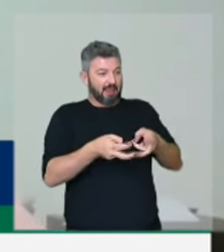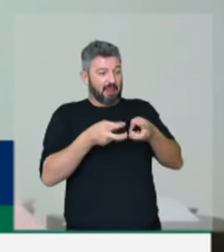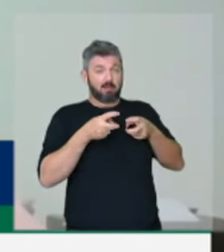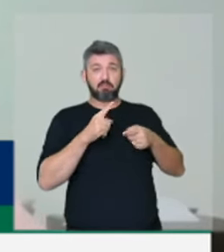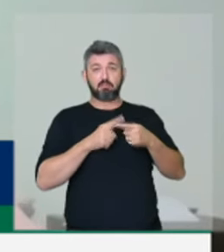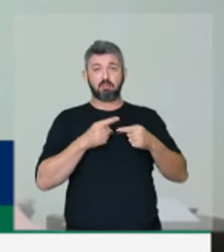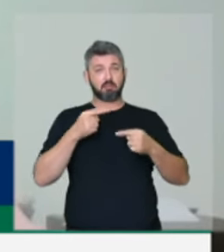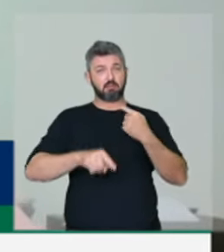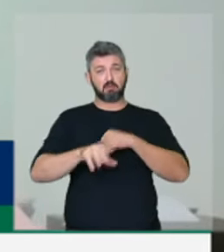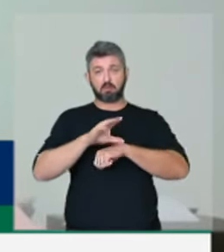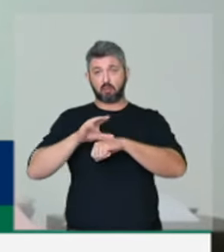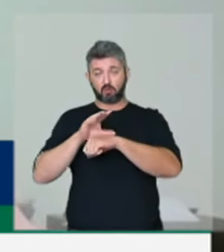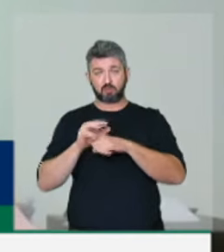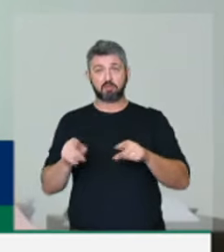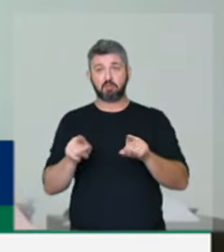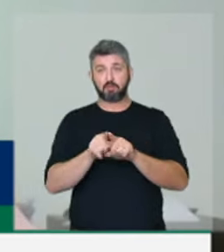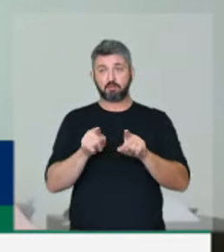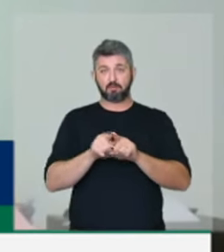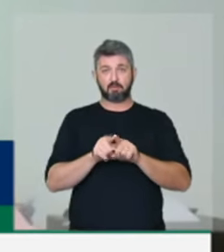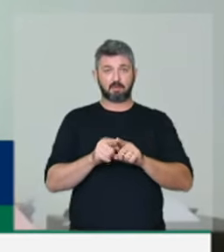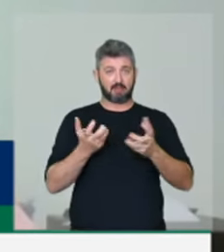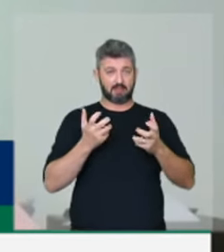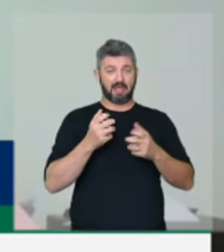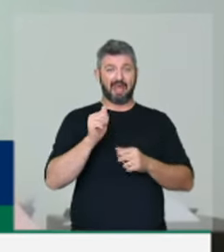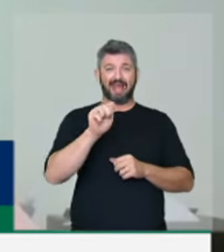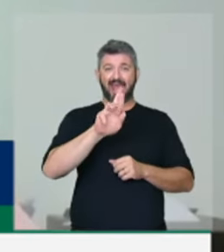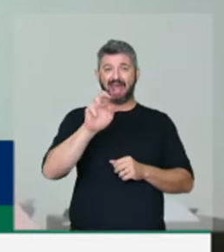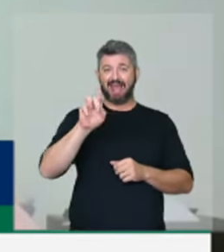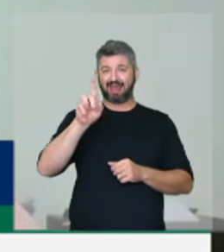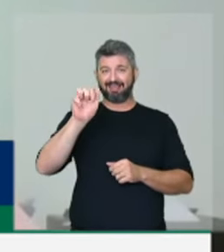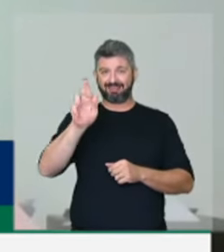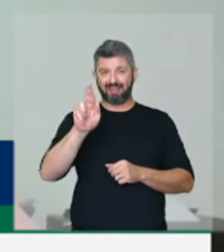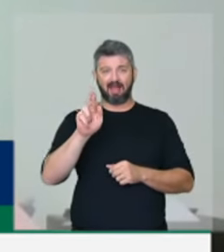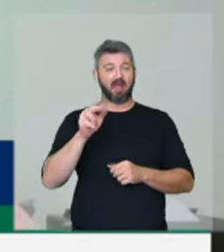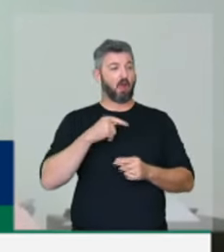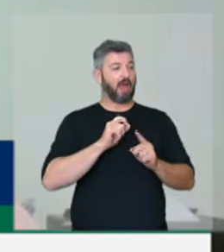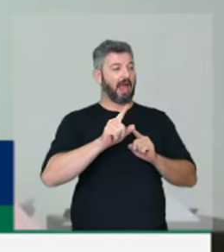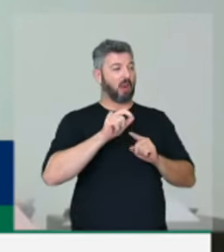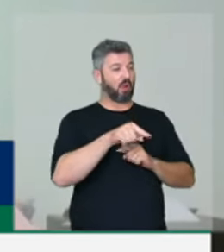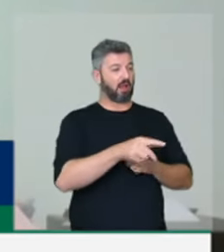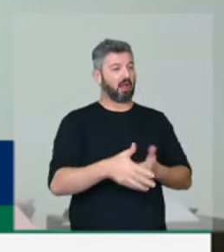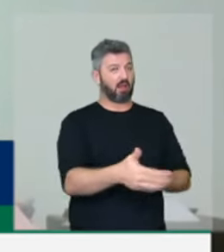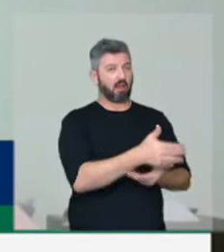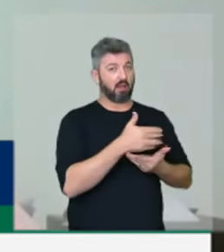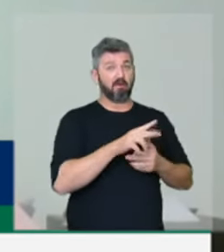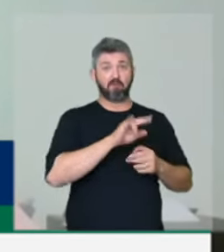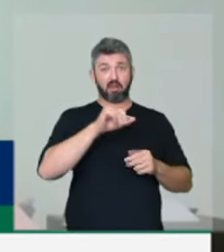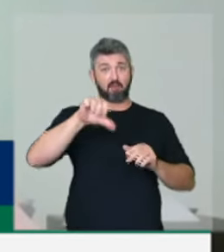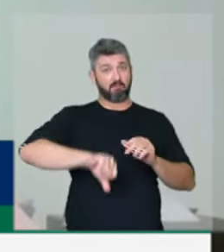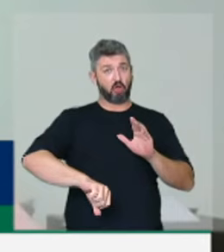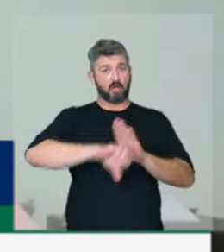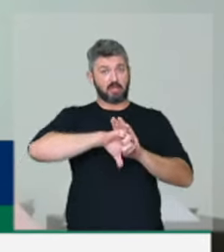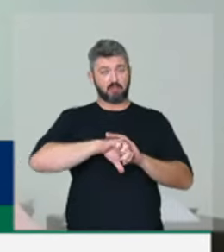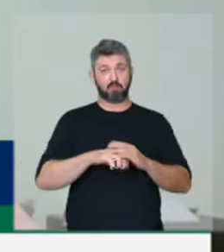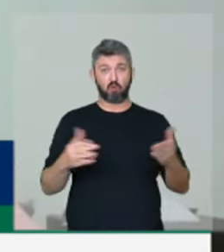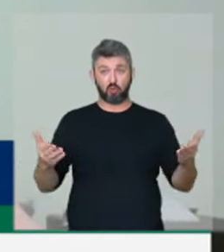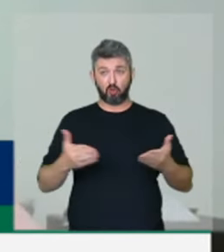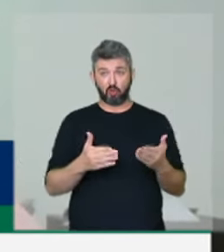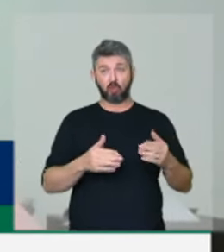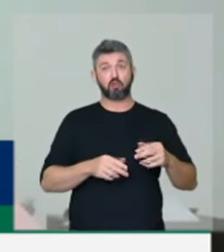PROPOR PROPOR ARRENDAMENTO EM TERRAS INDÍGENAS PODE VIABILIZAR MAIS CRIMES AINDA. HOJE AS TERRAS INDÍGENAS ESTÃO INVADIDAS, HOJE AS TERRAS INDÍGENAS SÃO